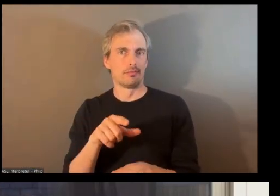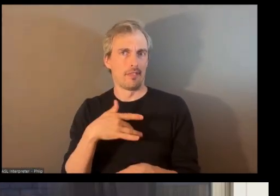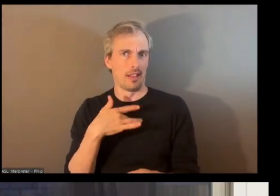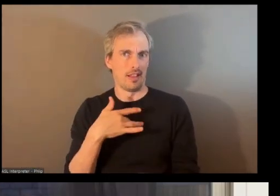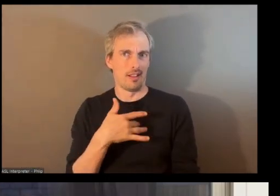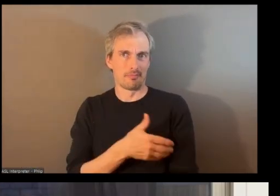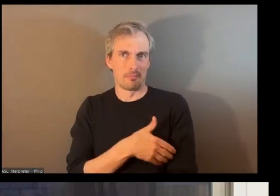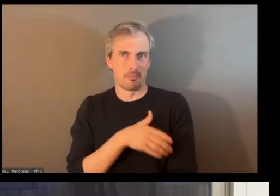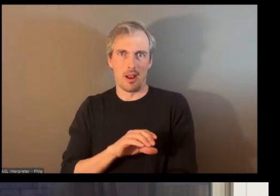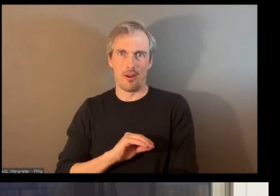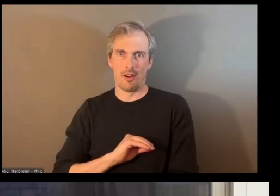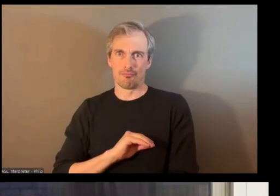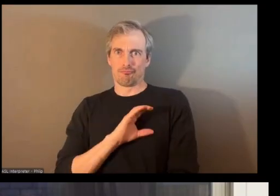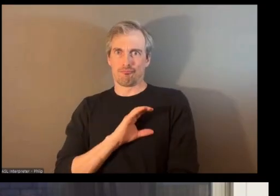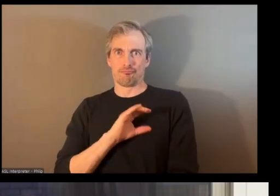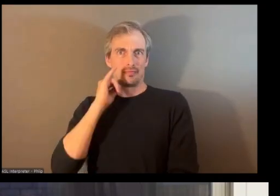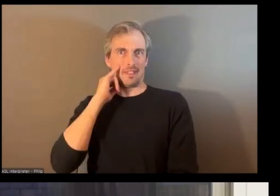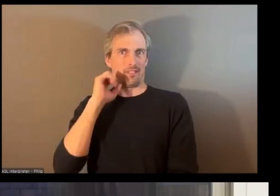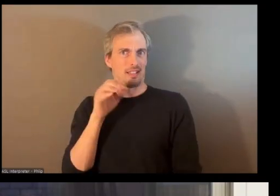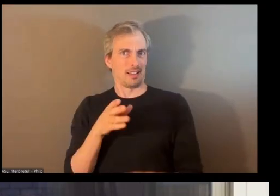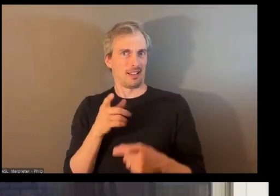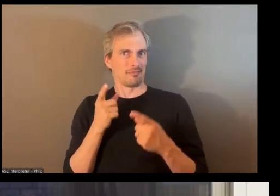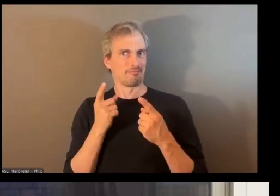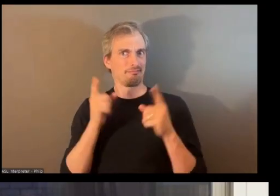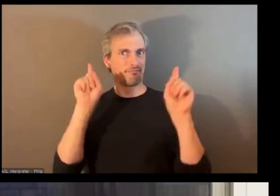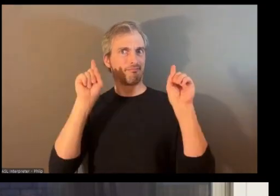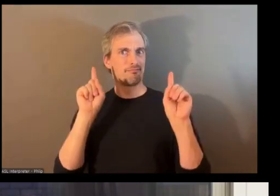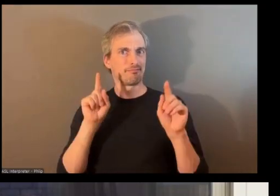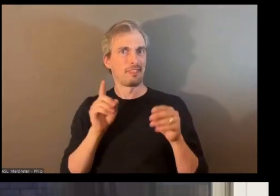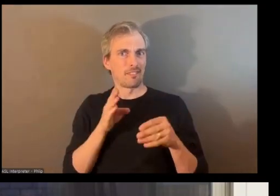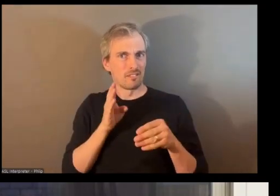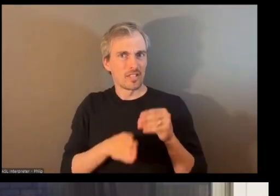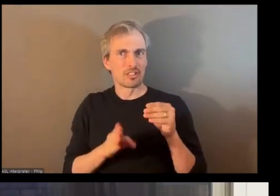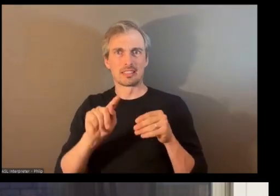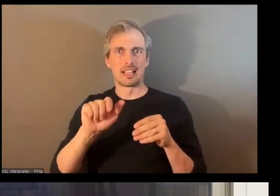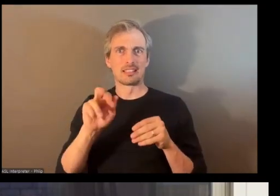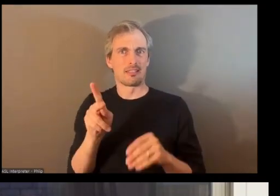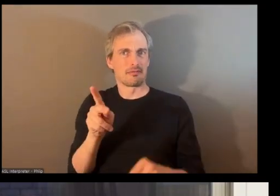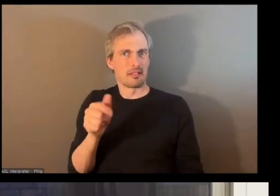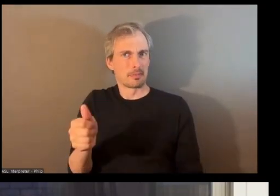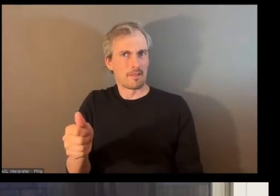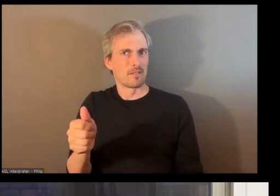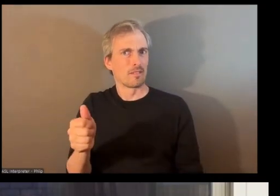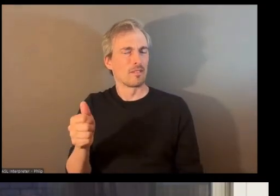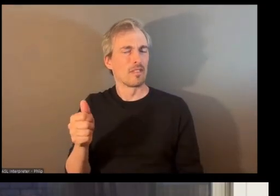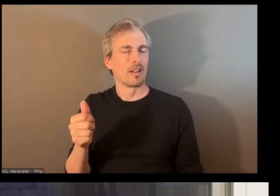Without anyone's help. Having enough time to complete the task, having a task description that is clear enough.